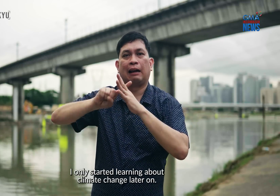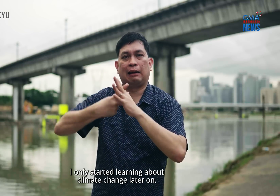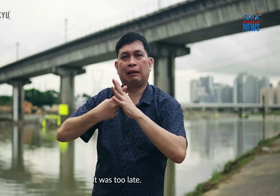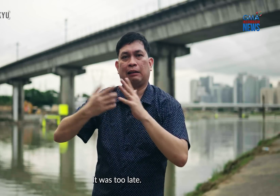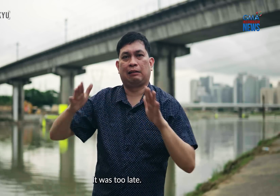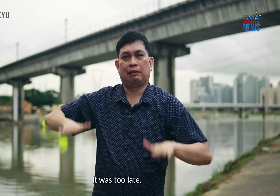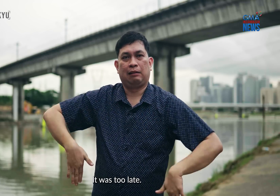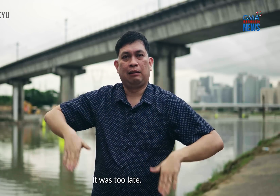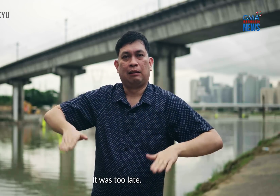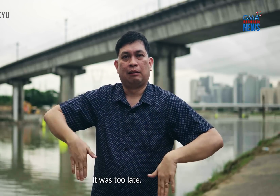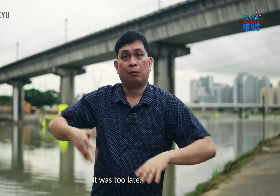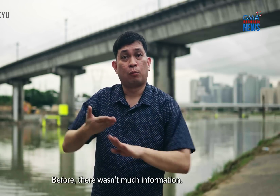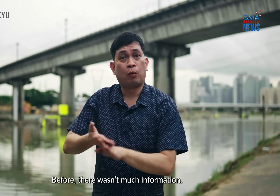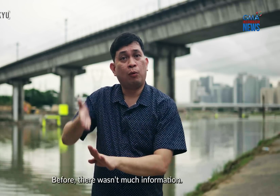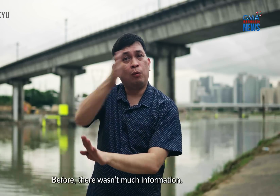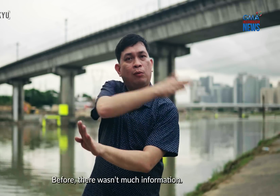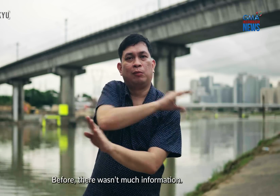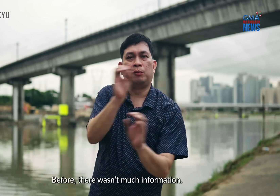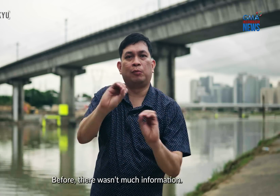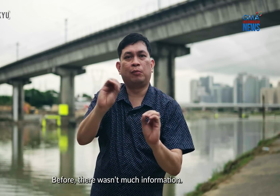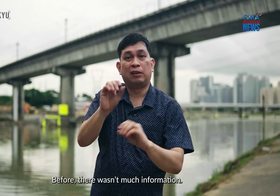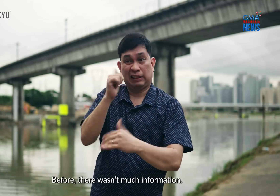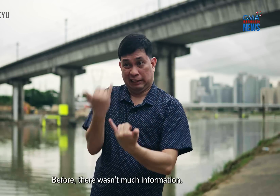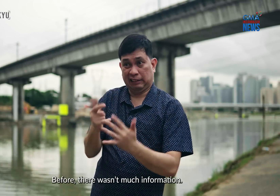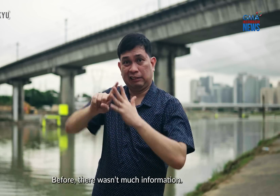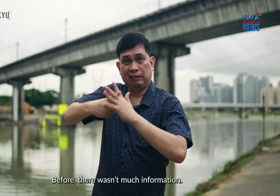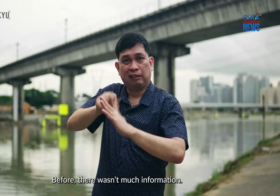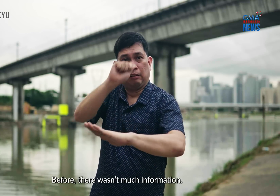After Ulysses, I became aware.